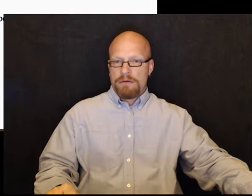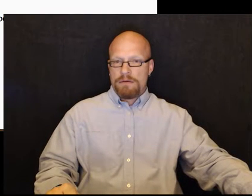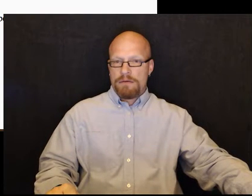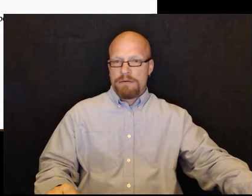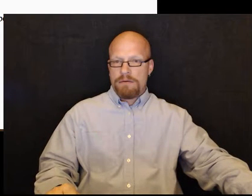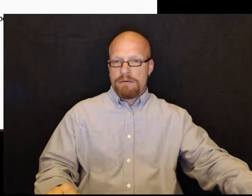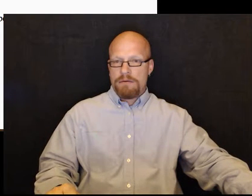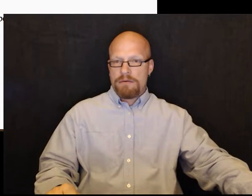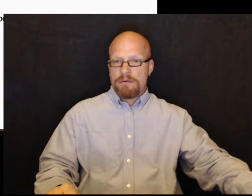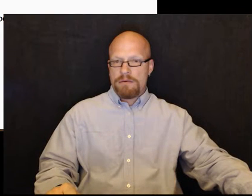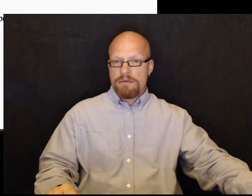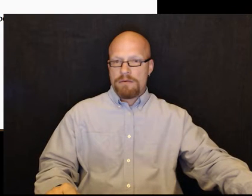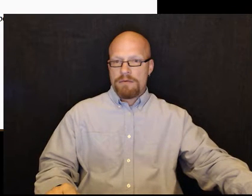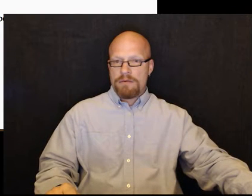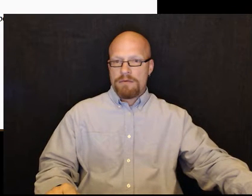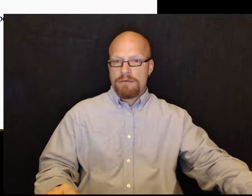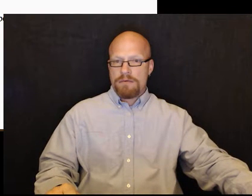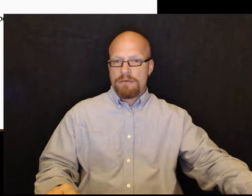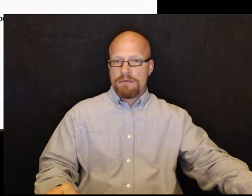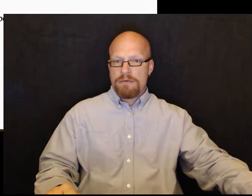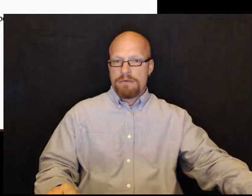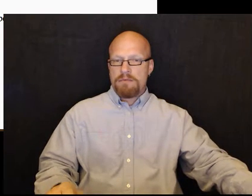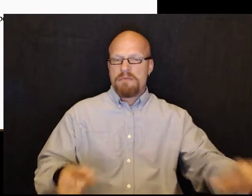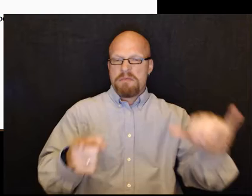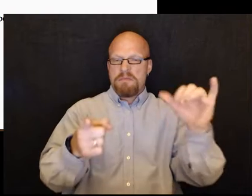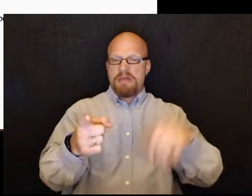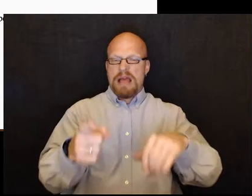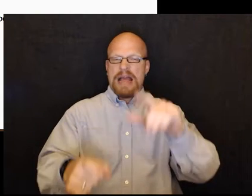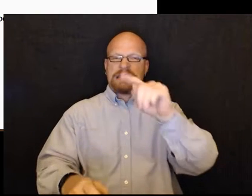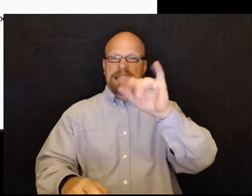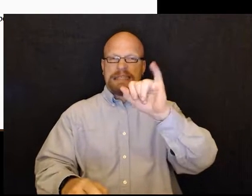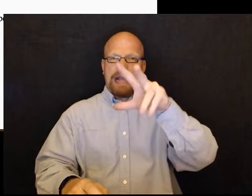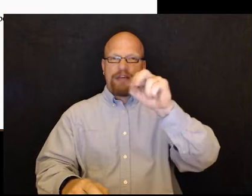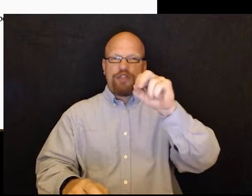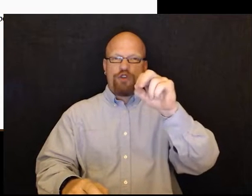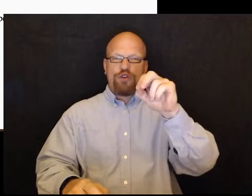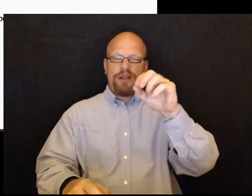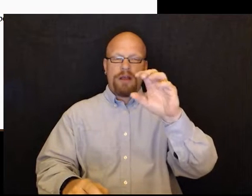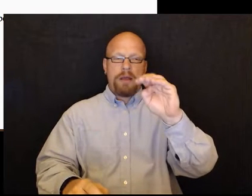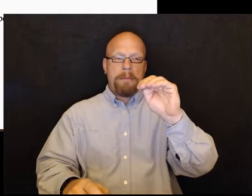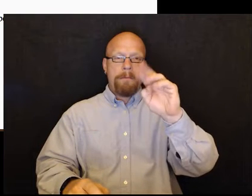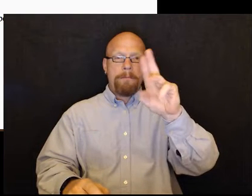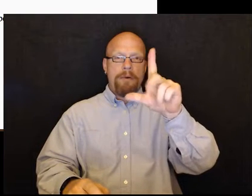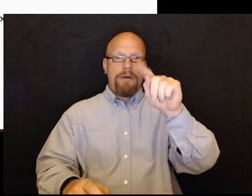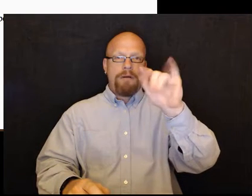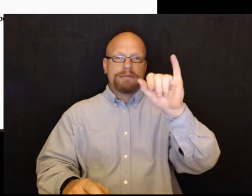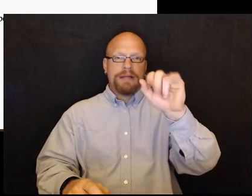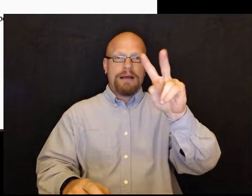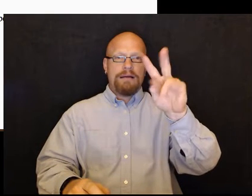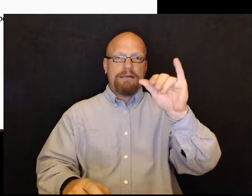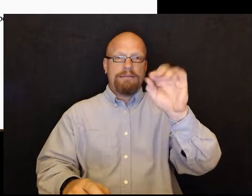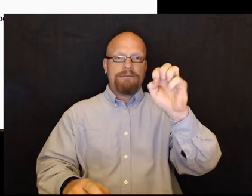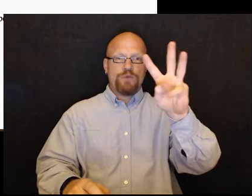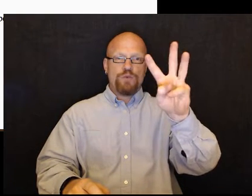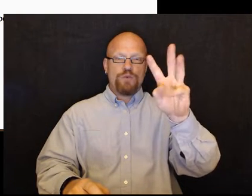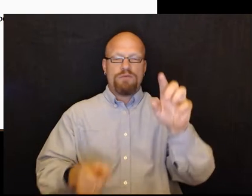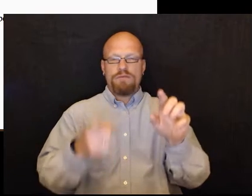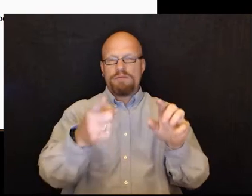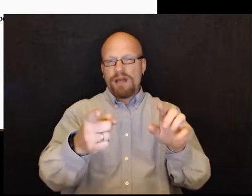if you want to use a calculator you can you want to buy one the TI-30 multiview